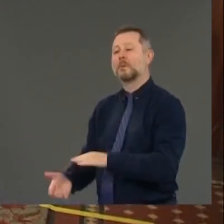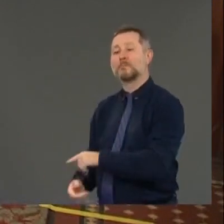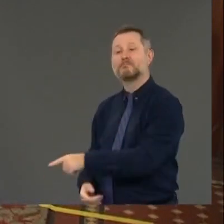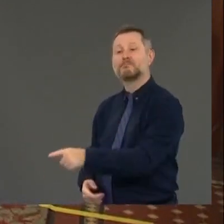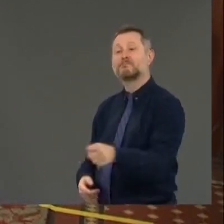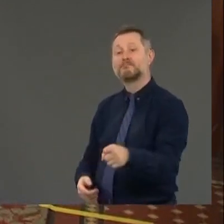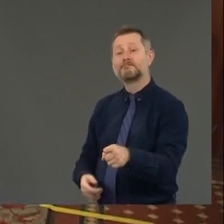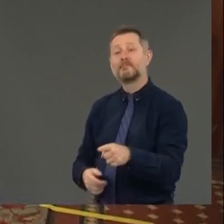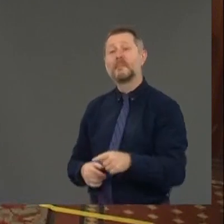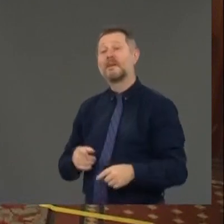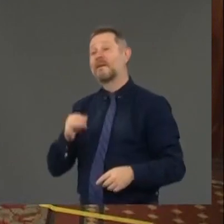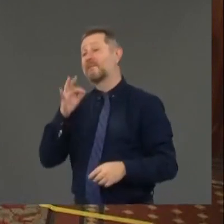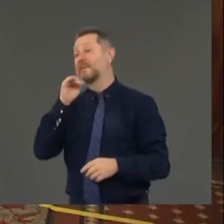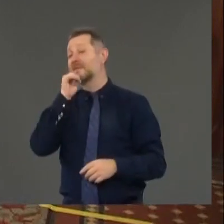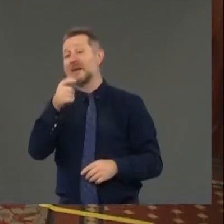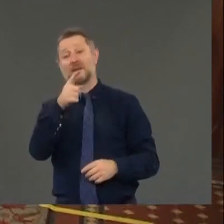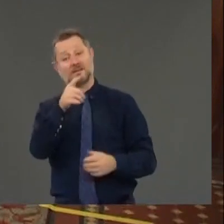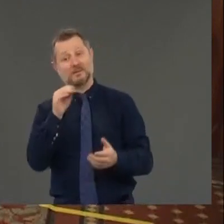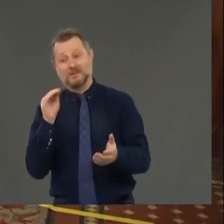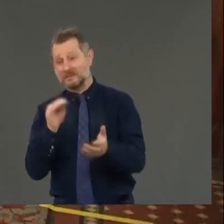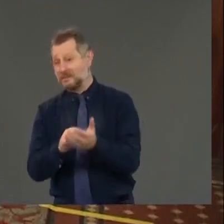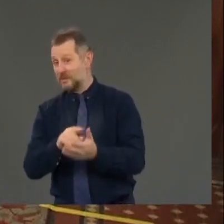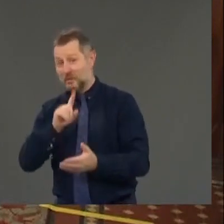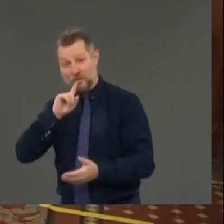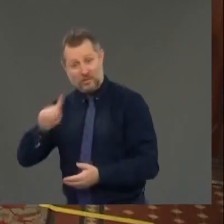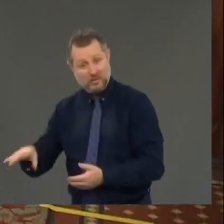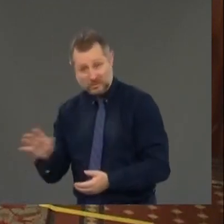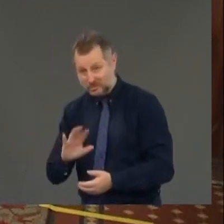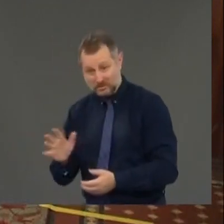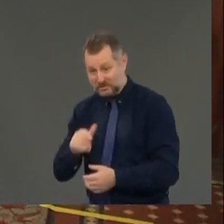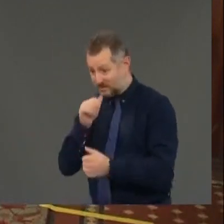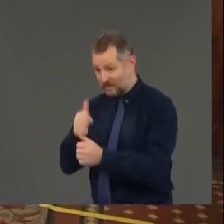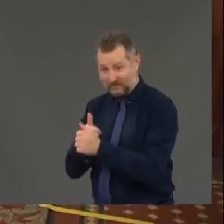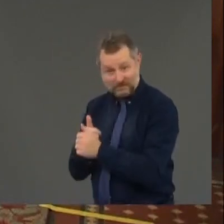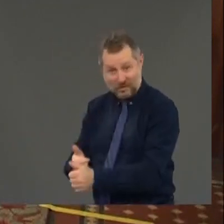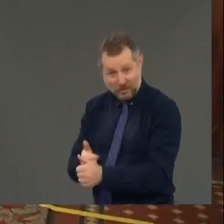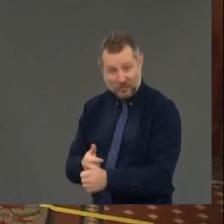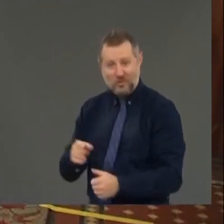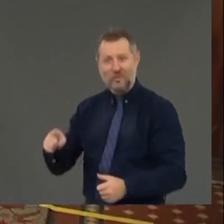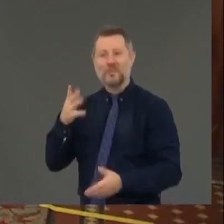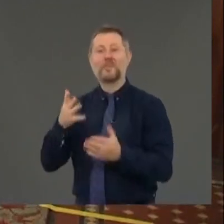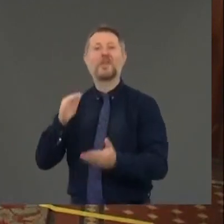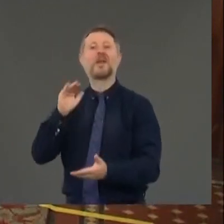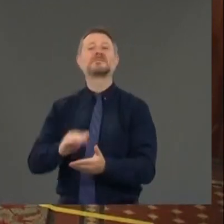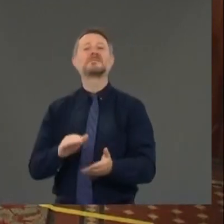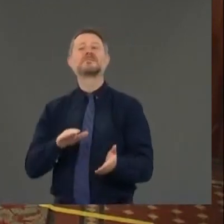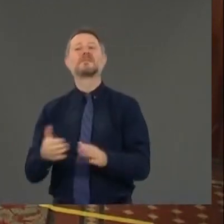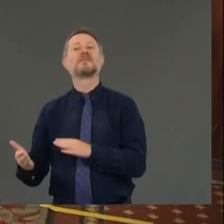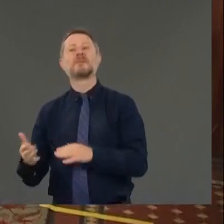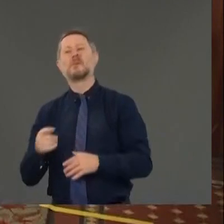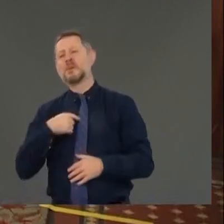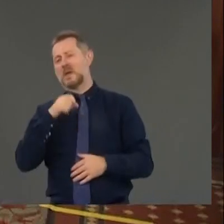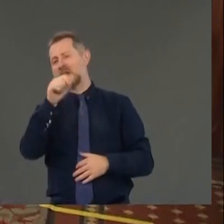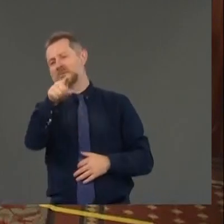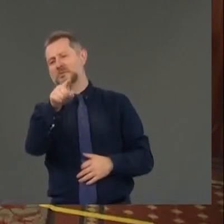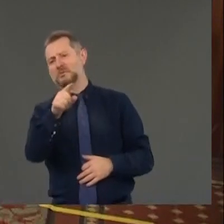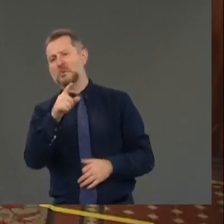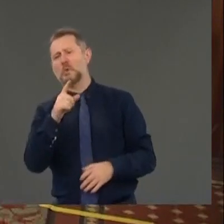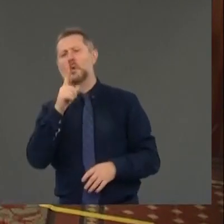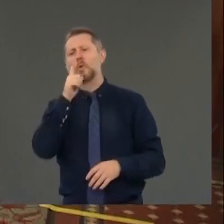TALKED ABOUT AT LENGTH POTENTIALLY CONTRIBUTED TO MORE DEATHS THAT MIGHT HAVE BEEN SEEN IN NEW YORK HAD VVH.